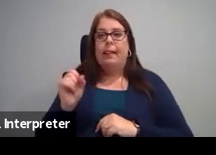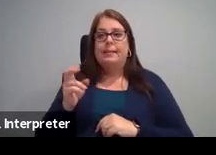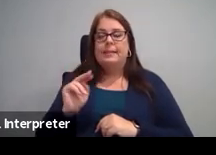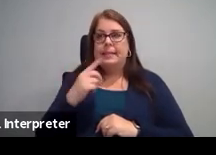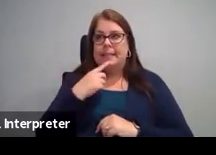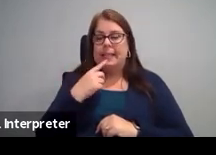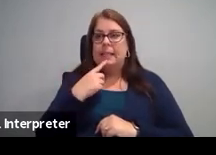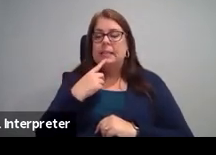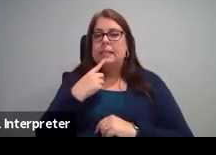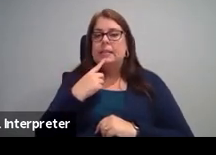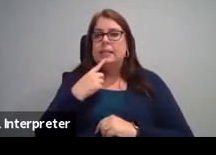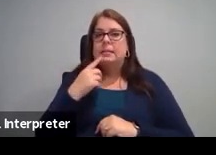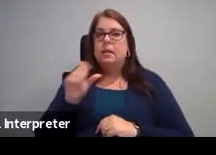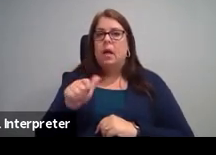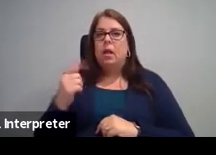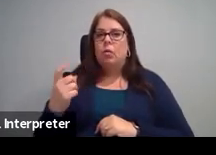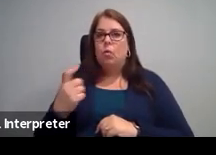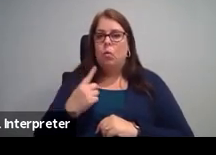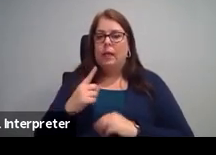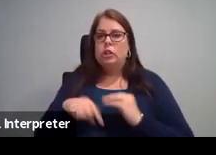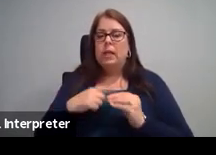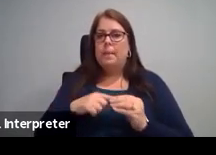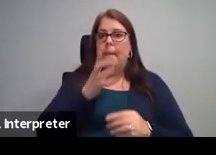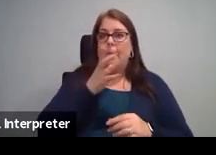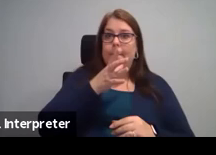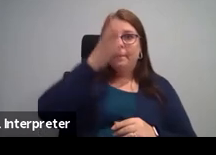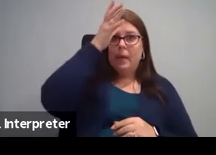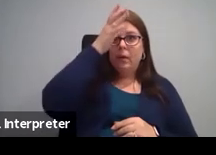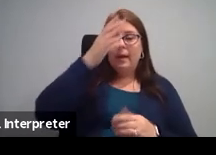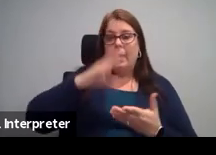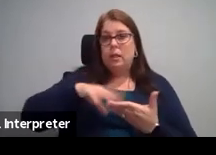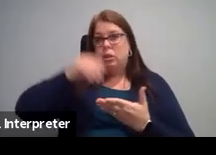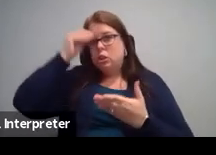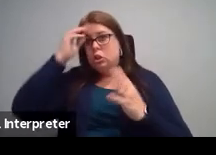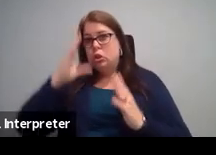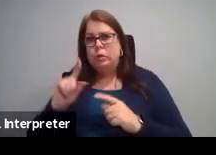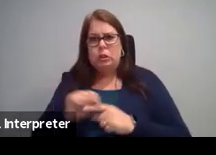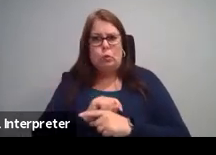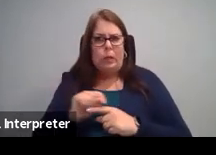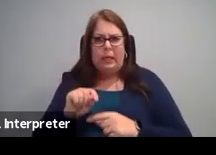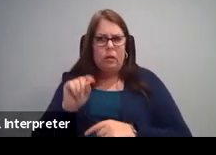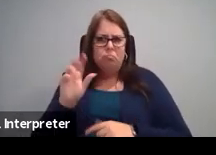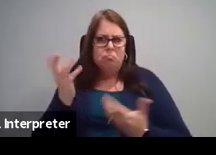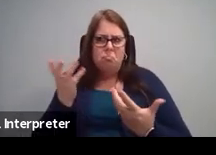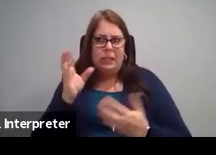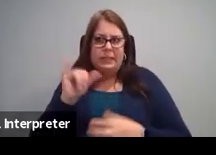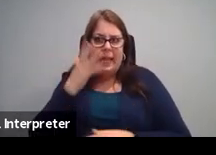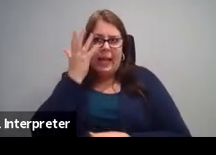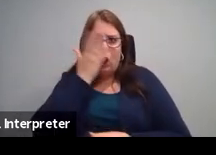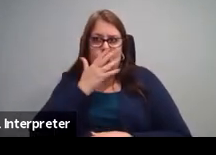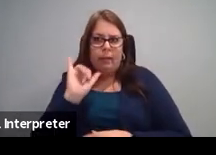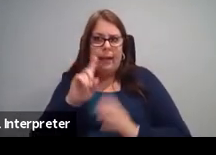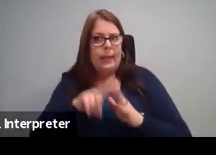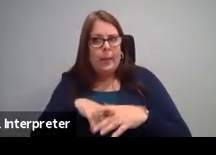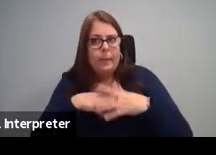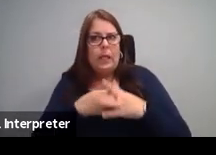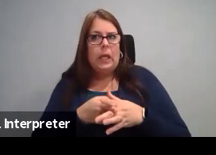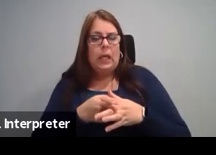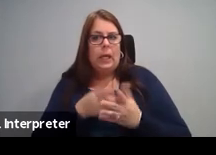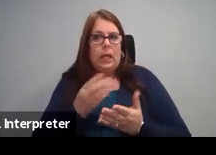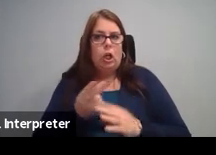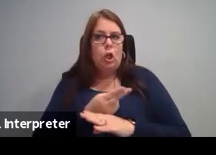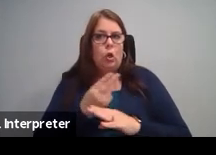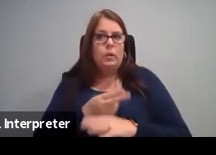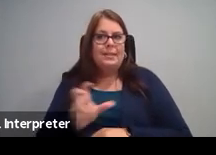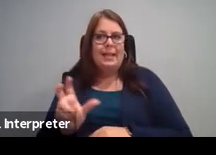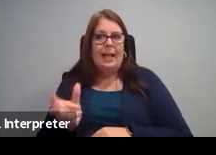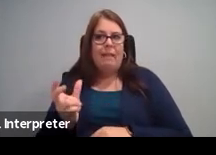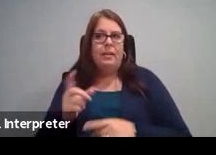Allison frenzel: Around parent and student training and and what that looked like in the beginning phases using Canvas and accessing these courses and